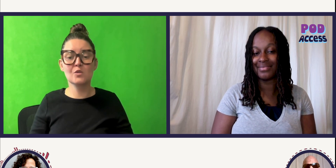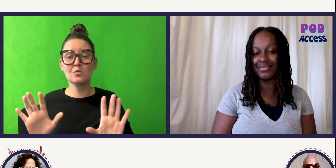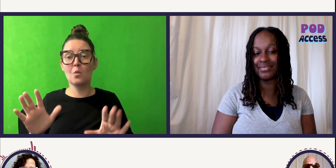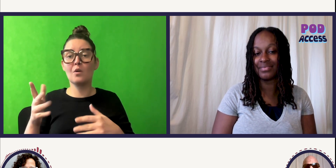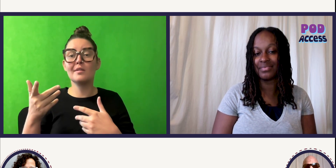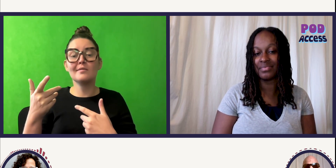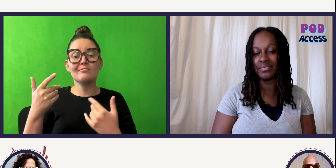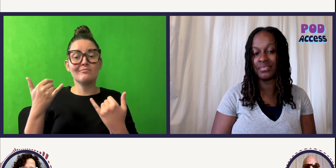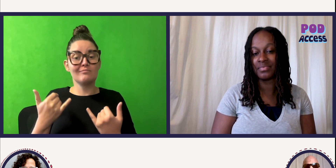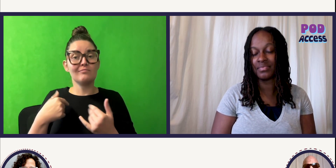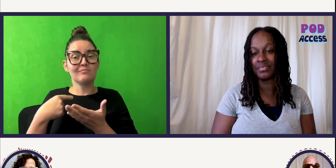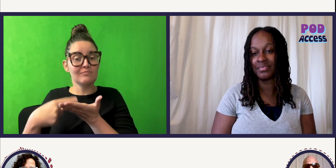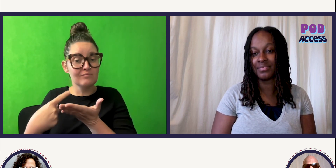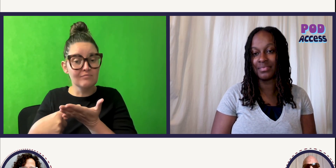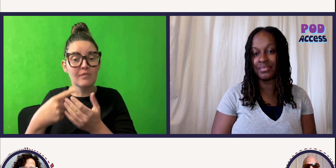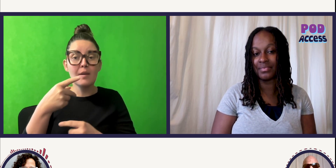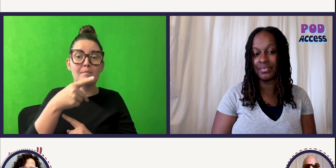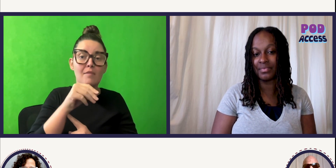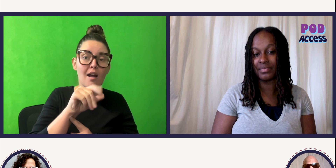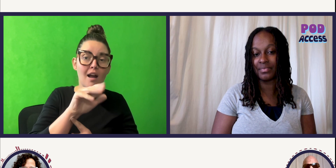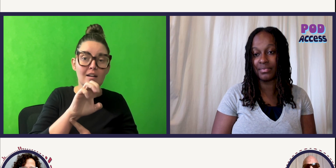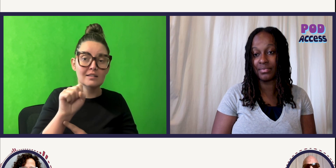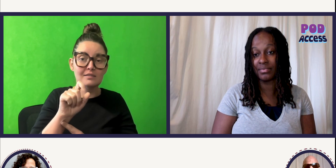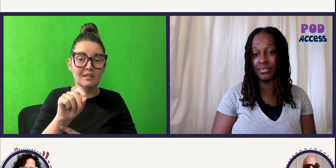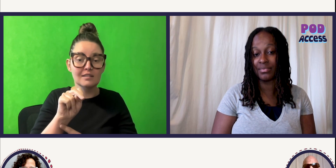So whether we're talking about PODAccess.net or d/Deaf and